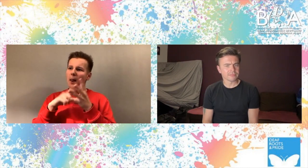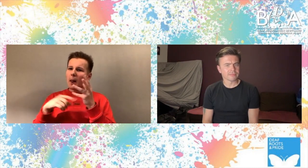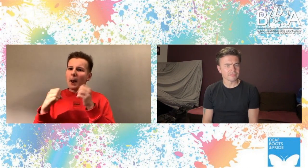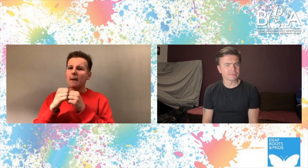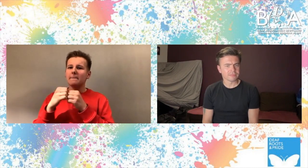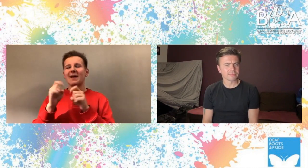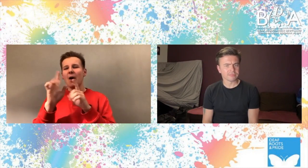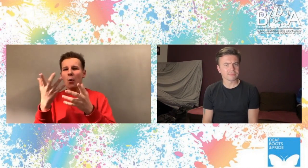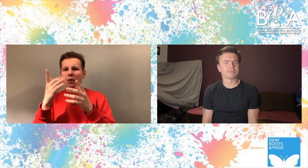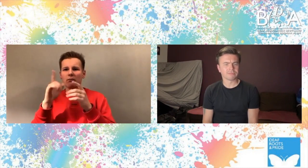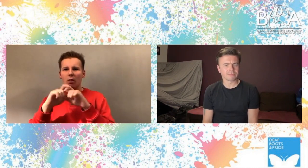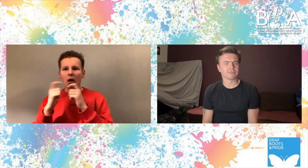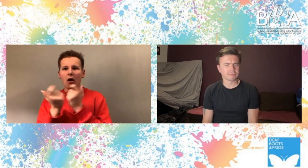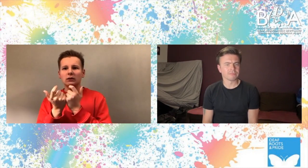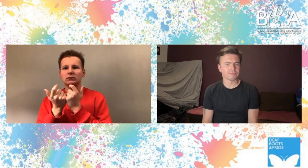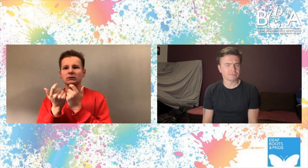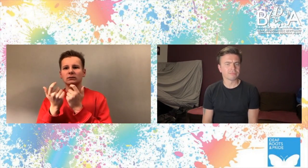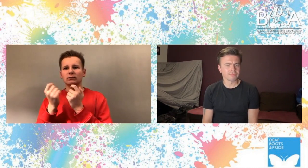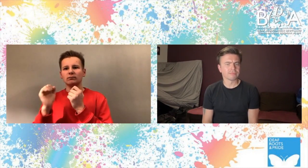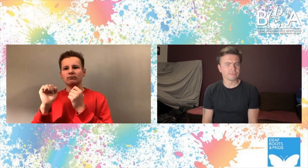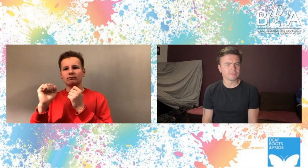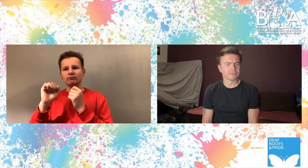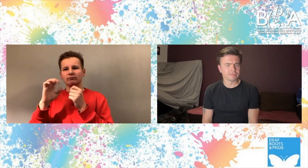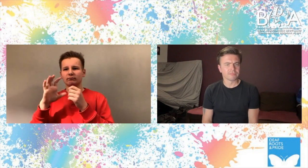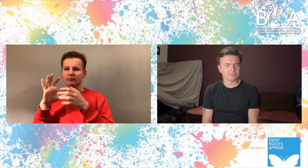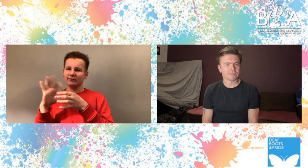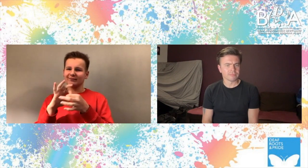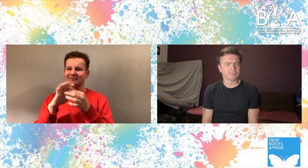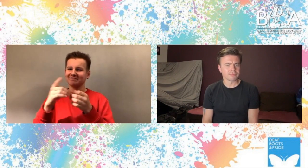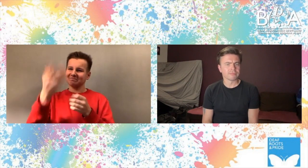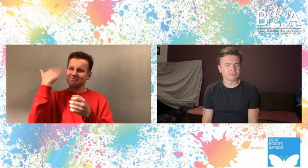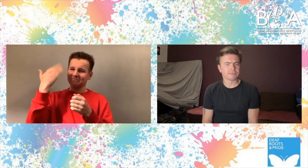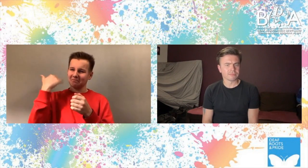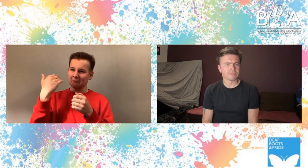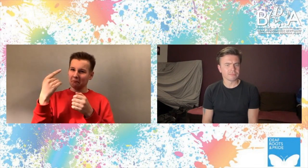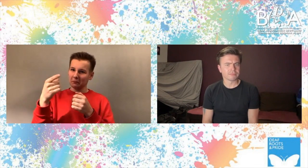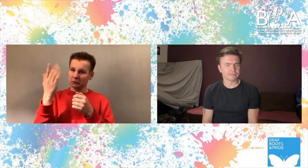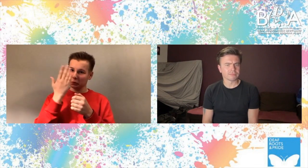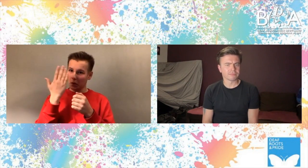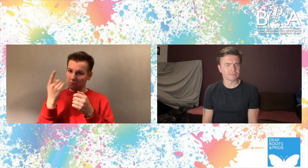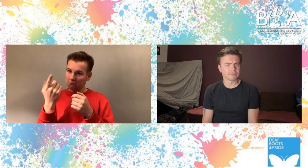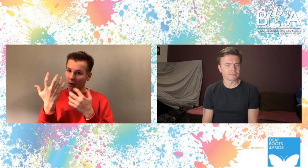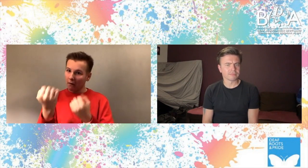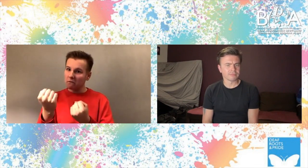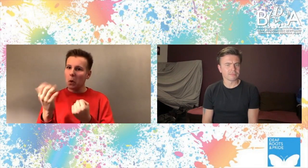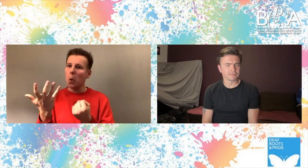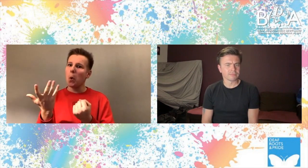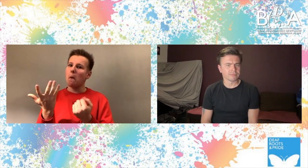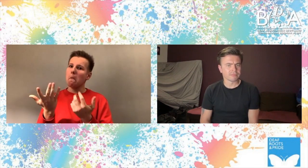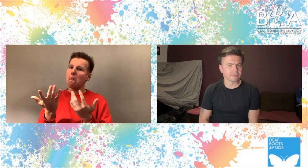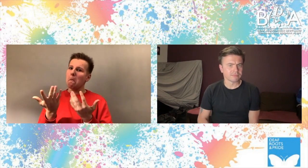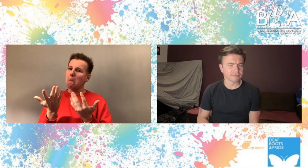something you had when you were younger?